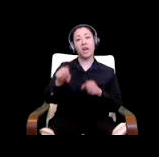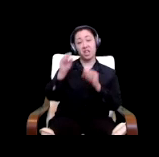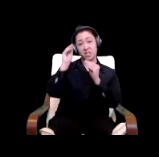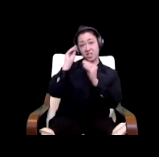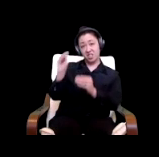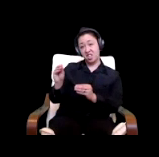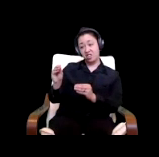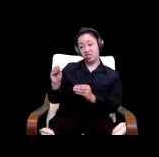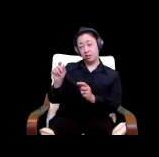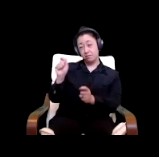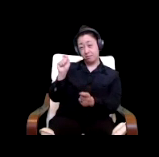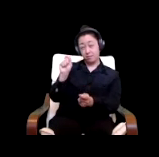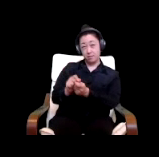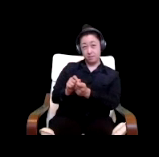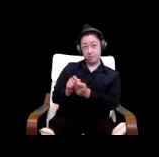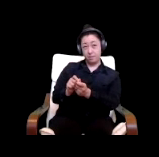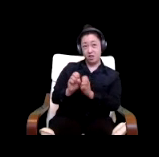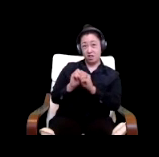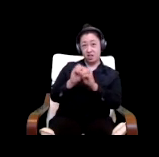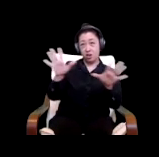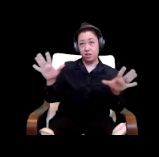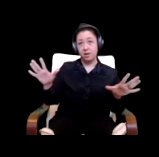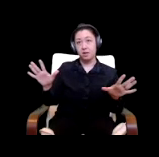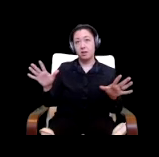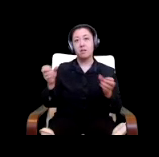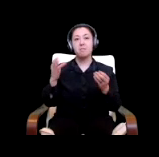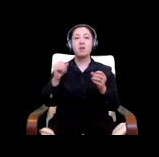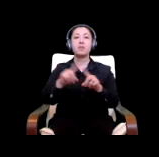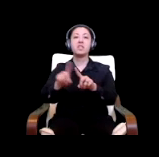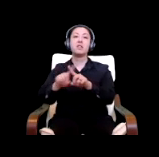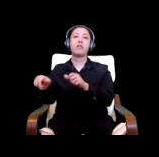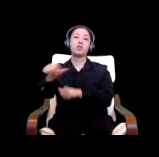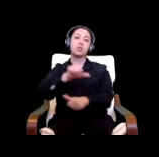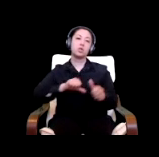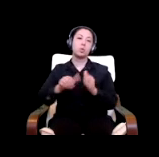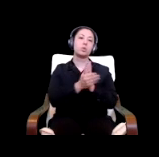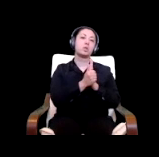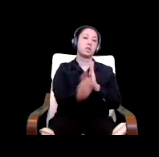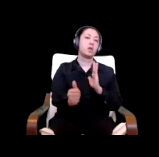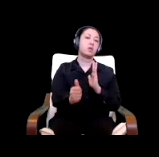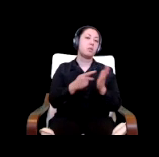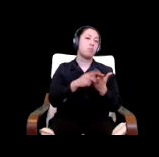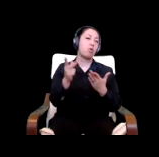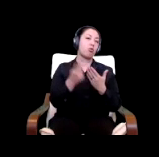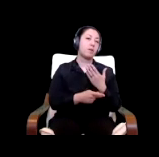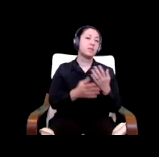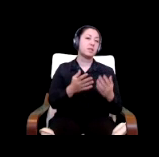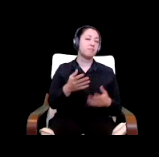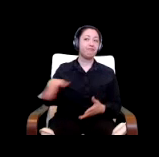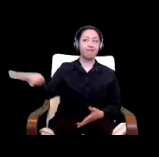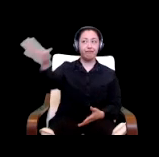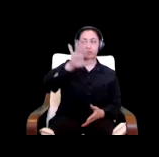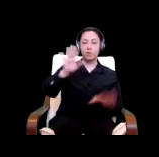use of social skills programs that are really great and a lot of times these kids need a